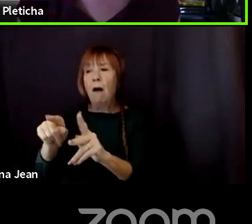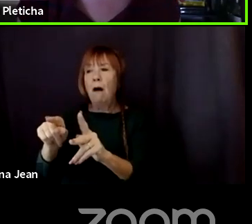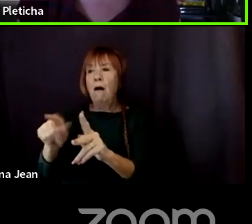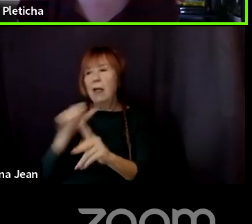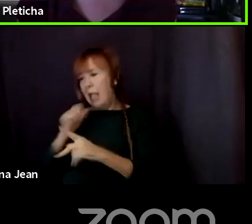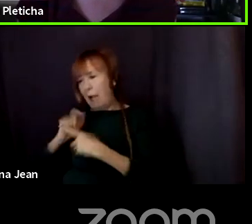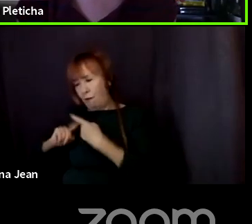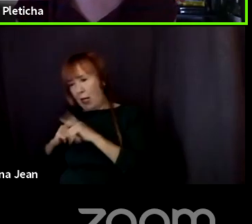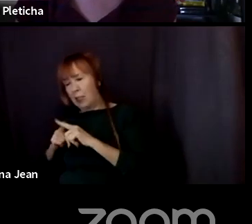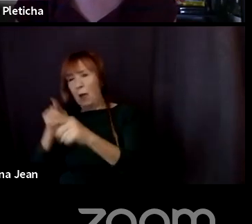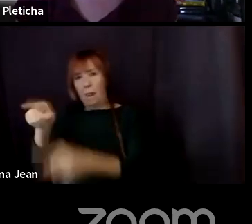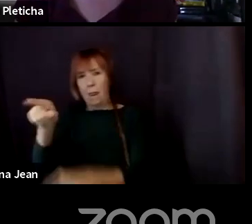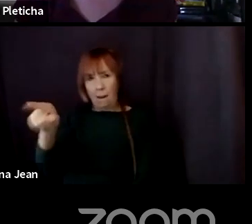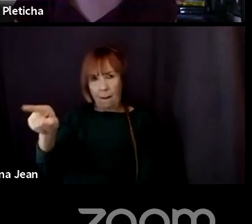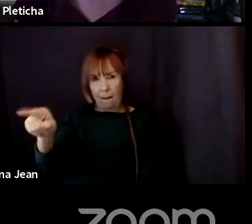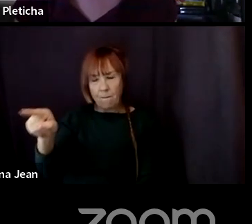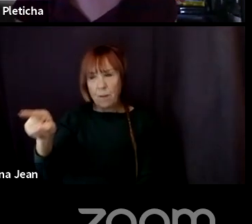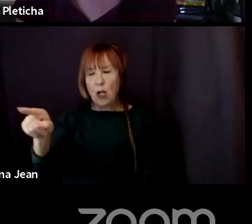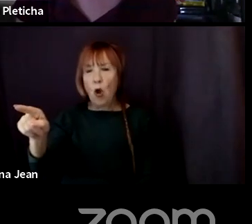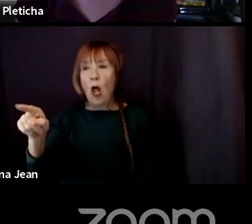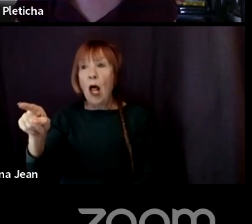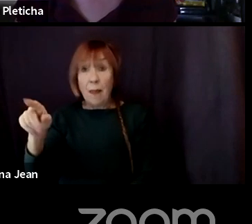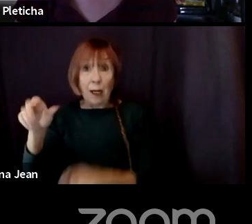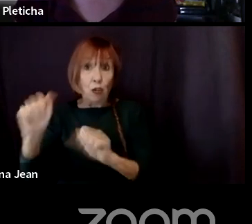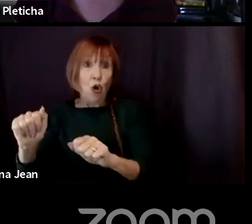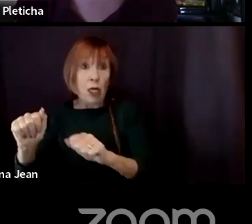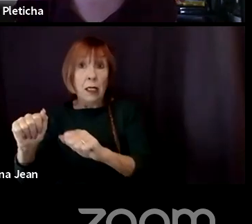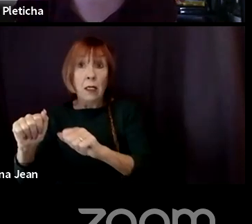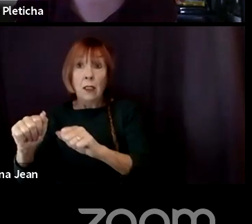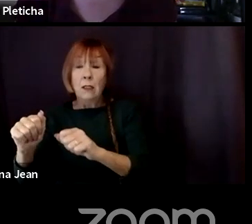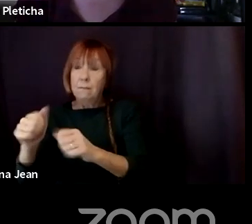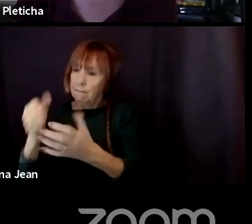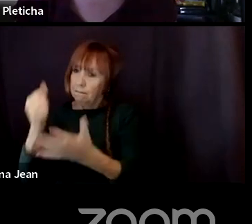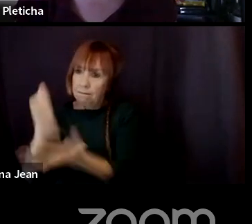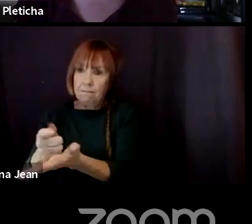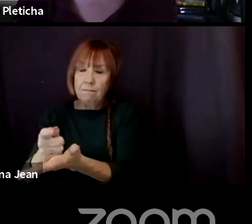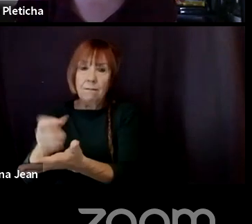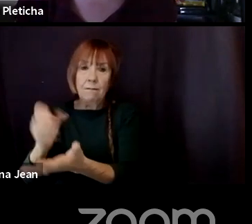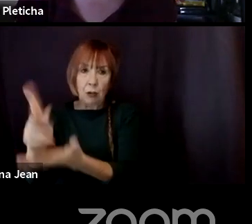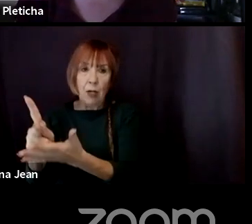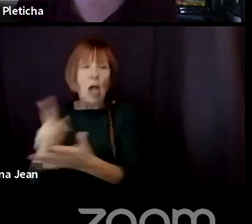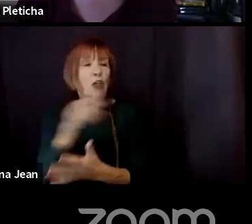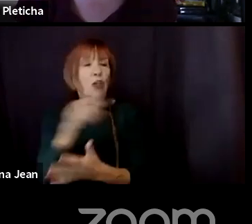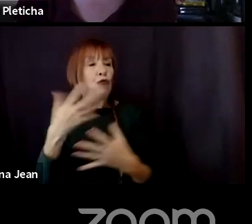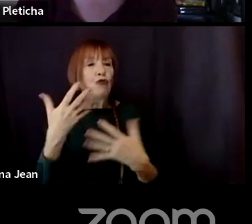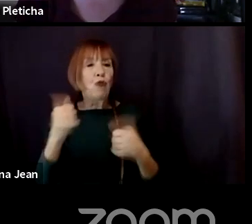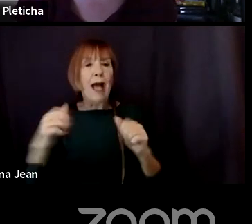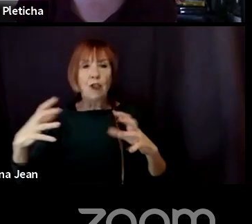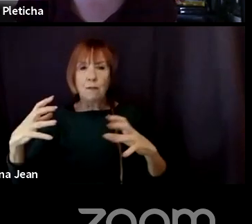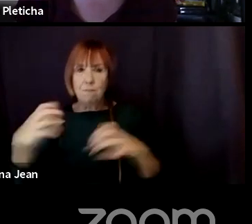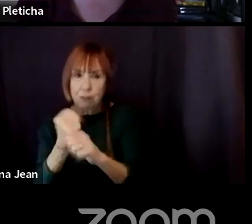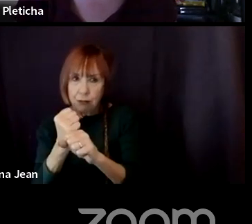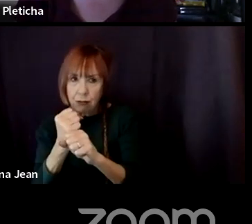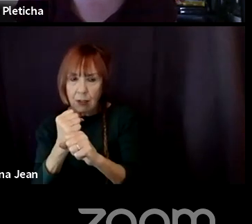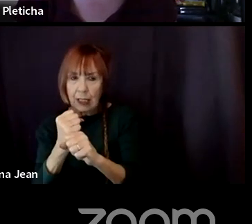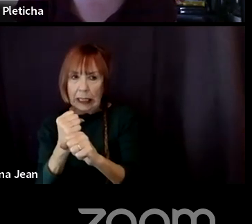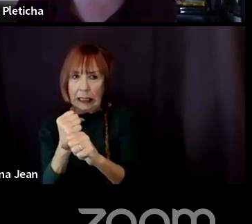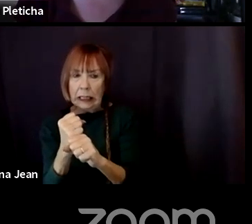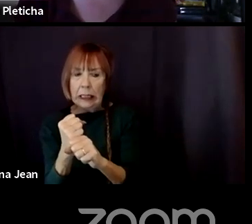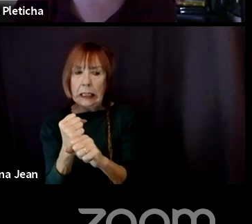that can production greenlight something. You try to make it as small as possible, when you say that, what are you cutting?